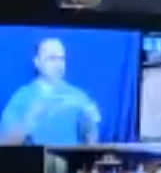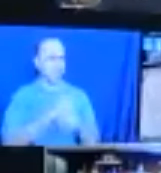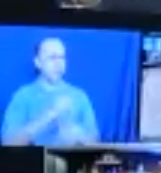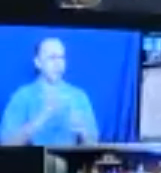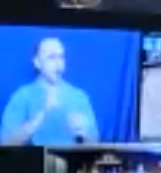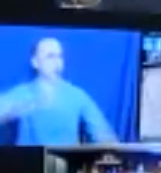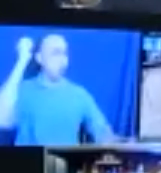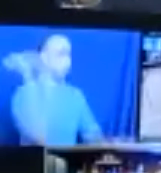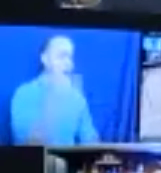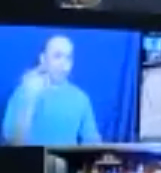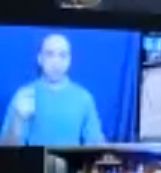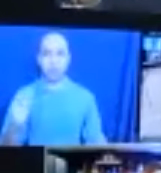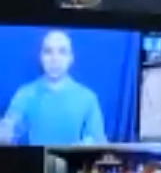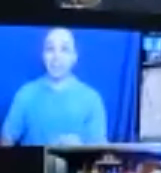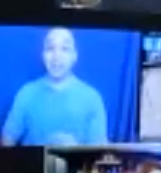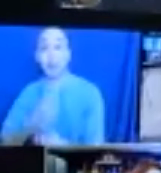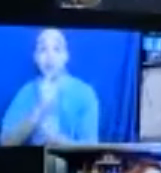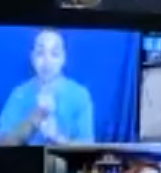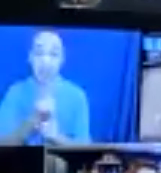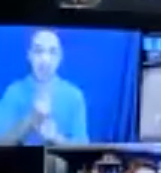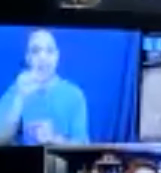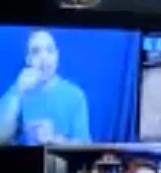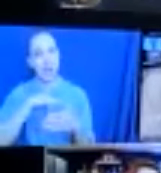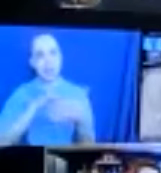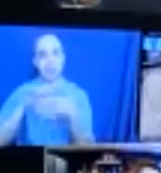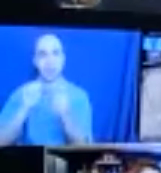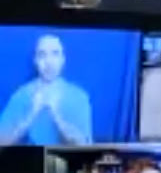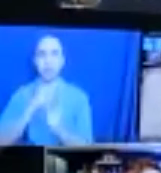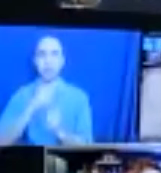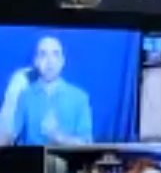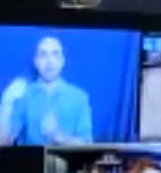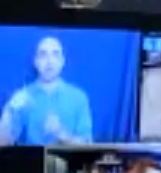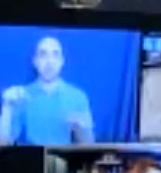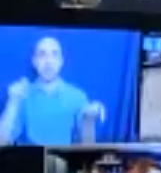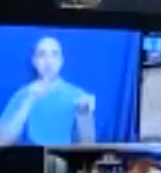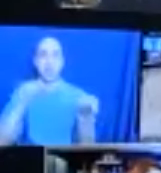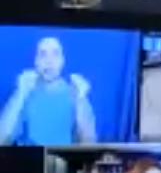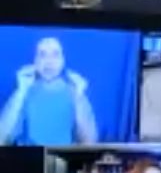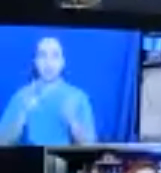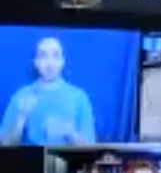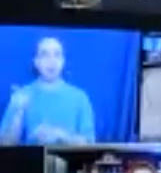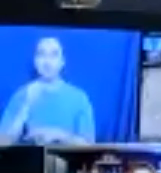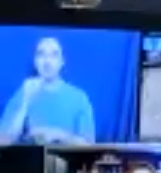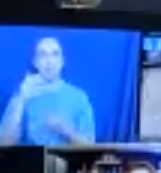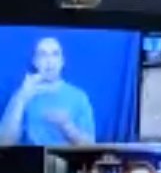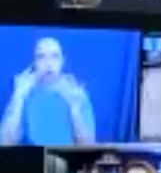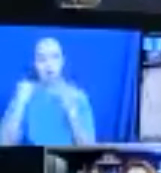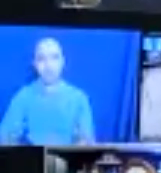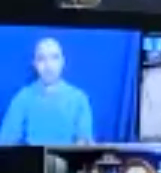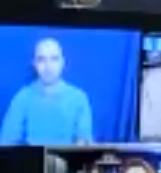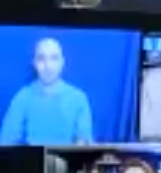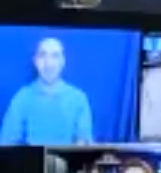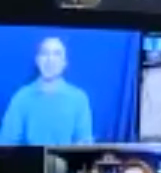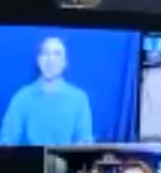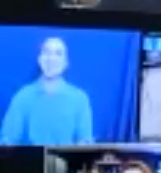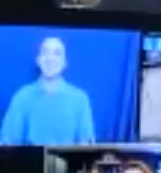I STUDIED WITH A RUSSIAN VIOLIN TEACHER. IT WAS NOT NECESSARILY THE MOST GENTLE TECHNIQUE. JAY: